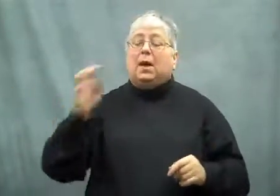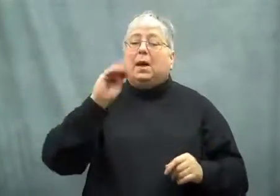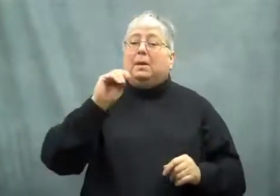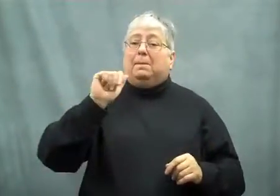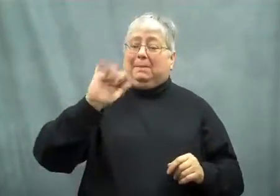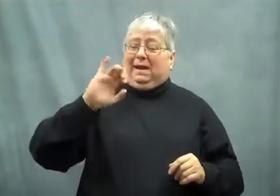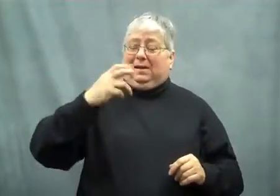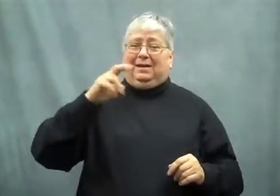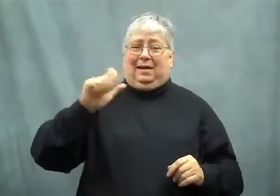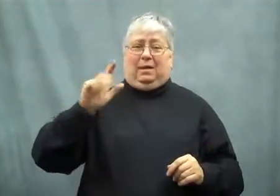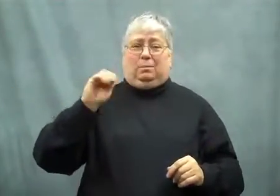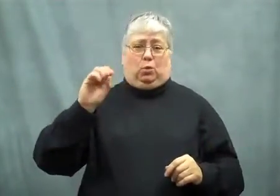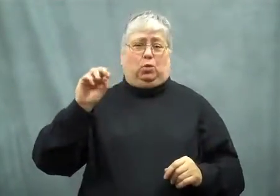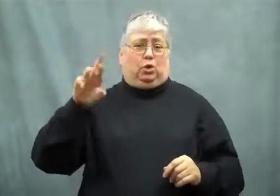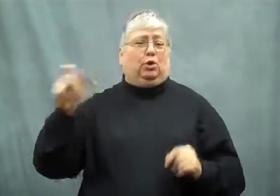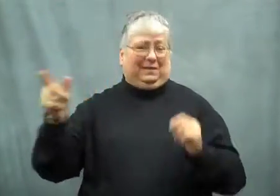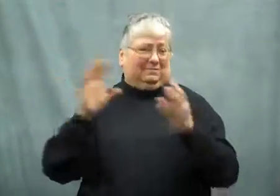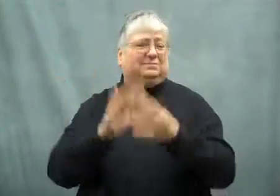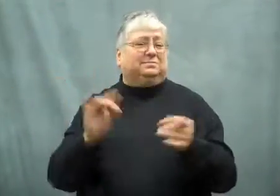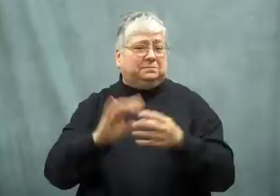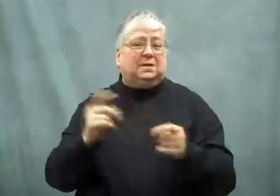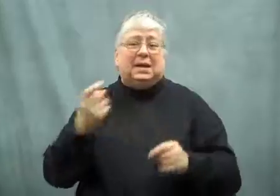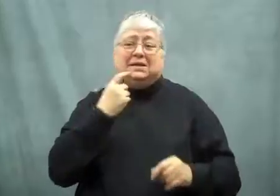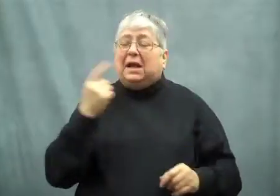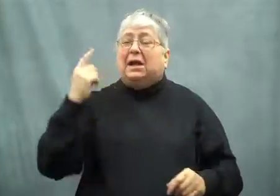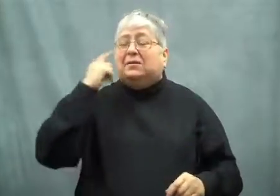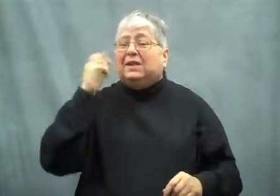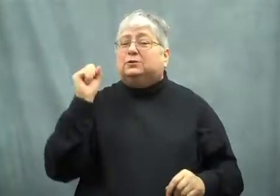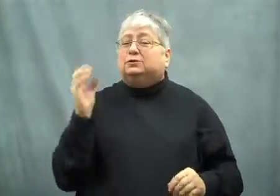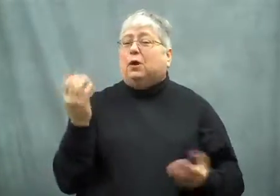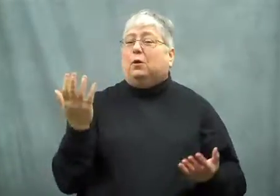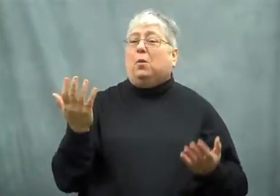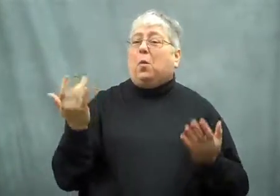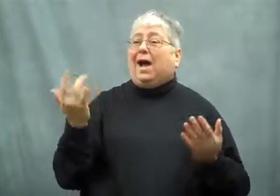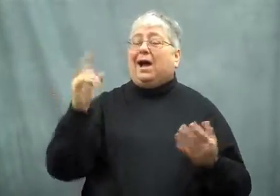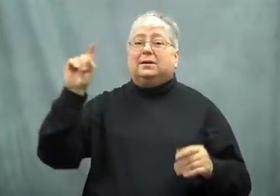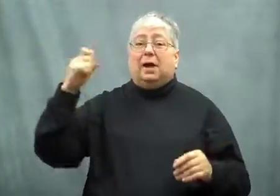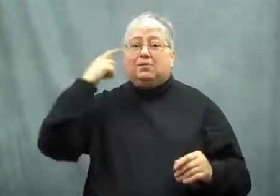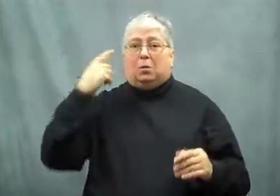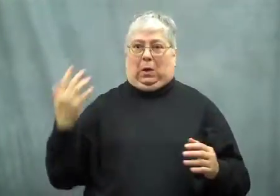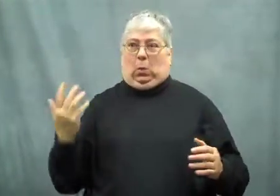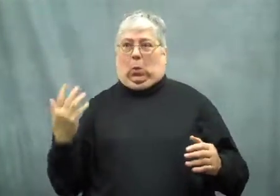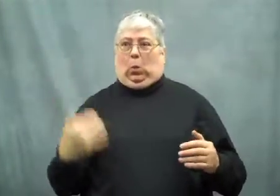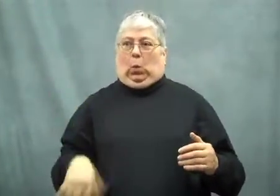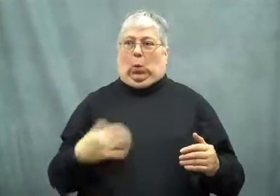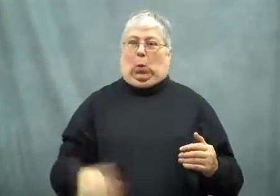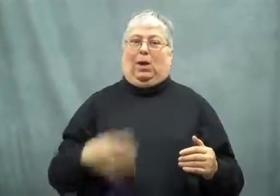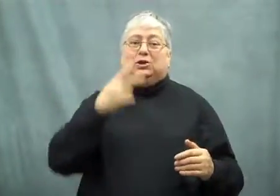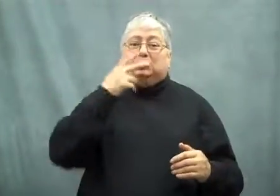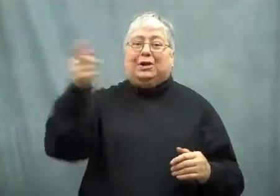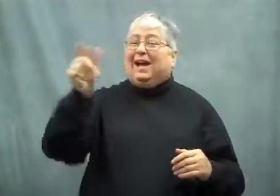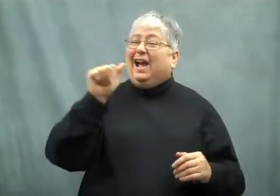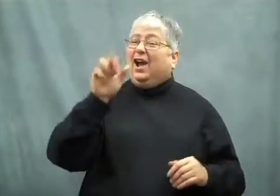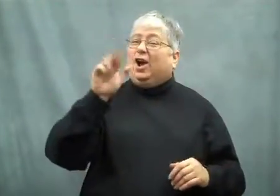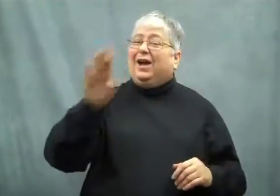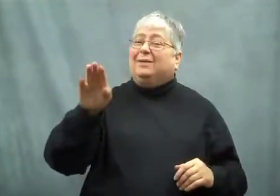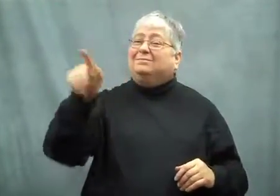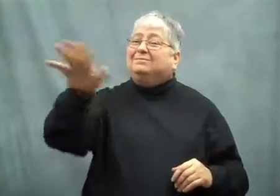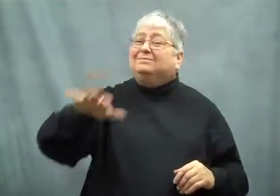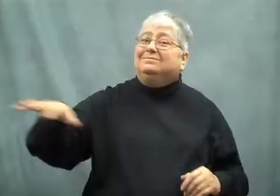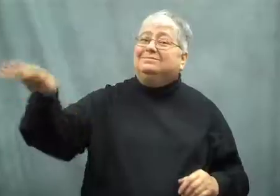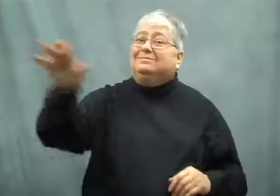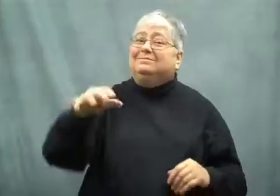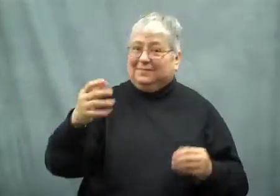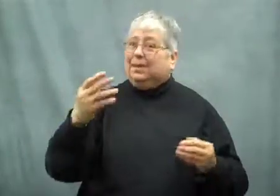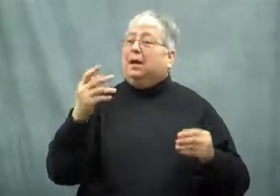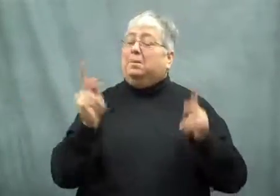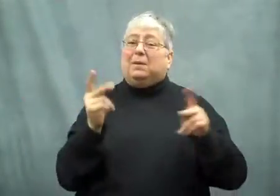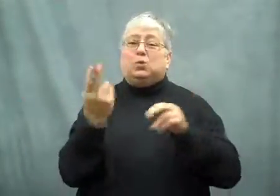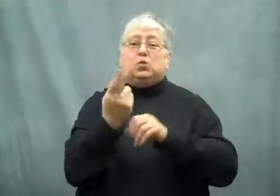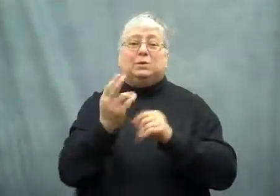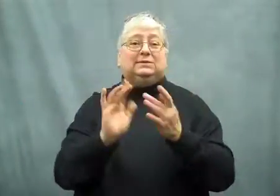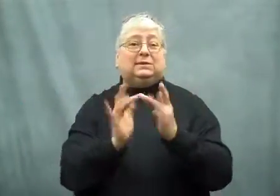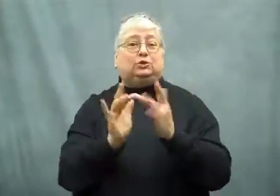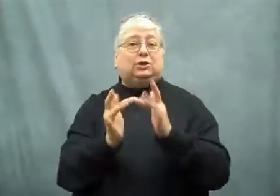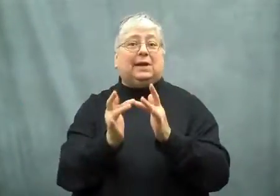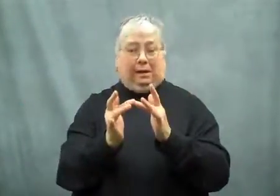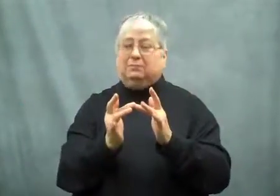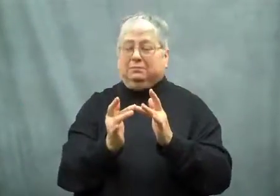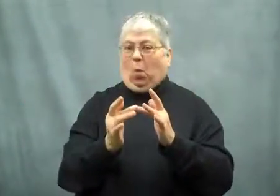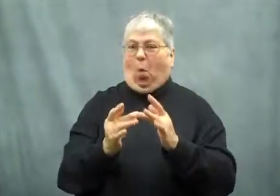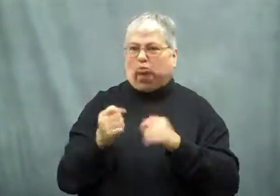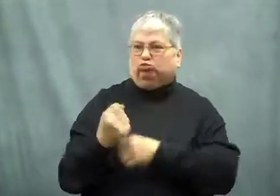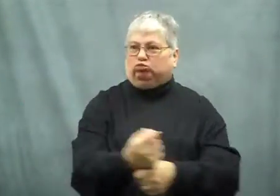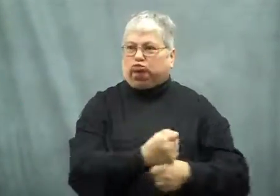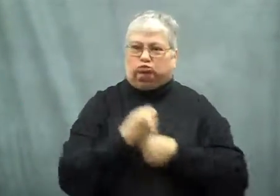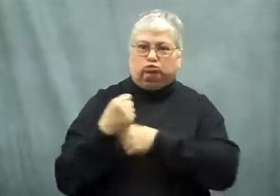Michael Moore thinks the government is nervous because what they have seen